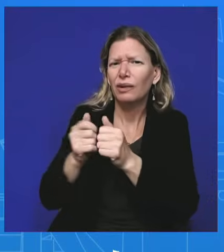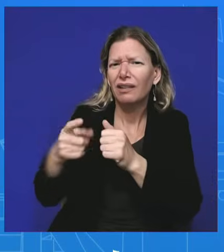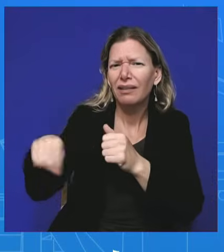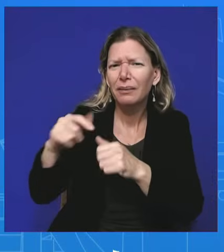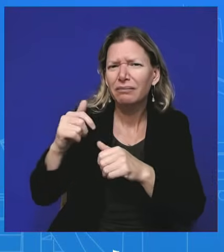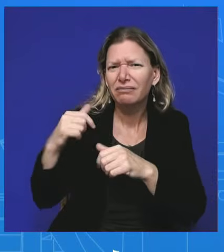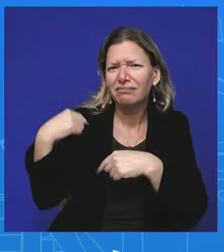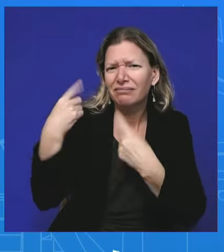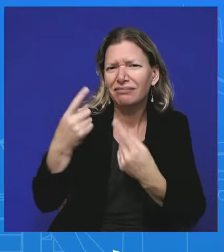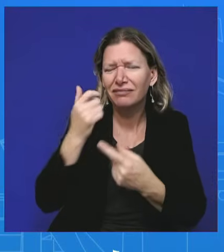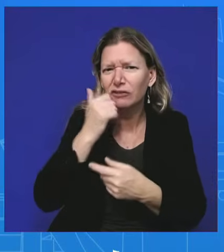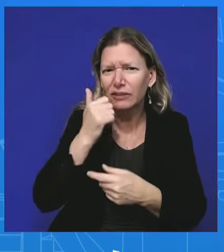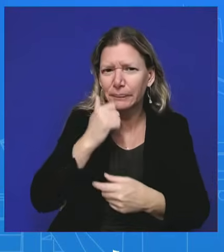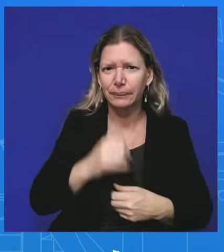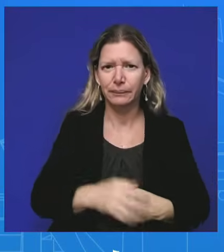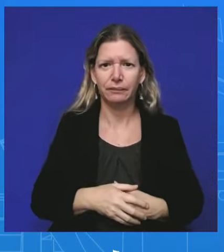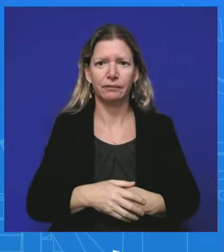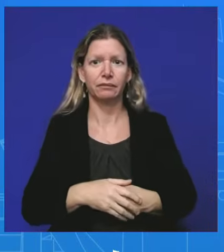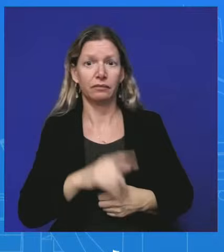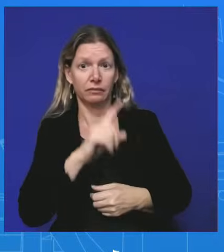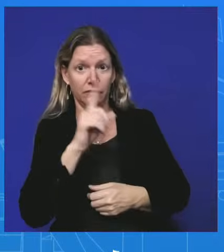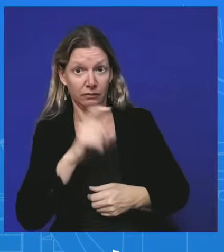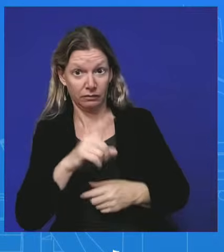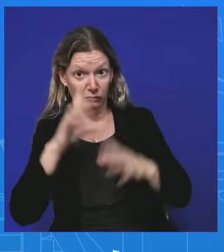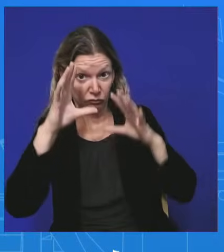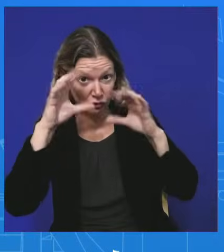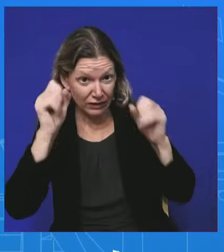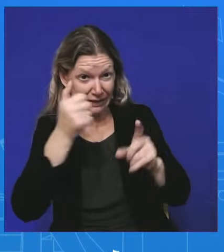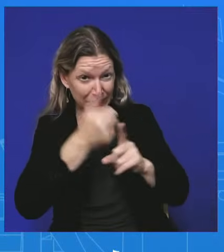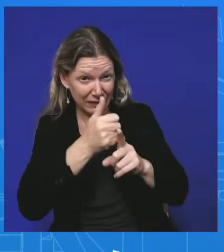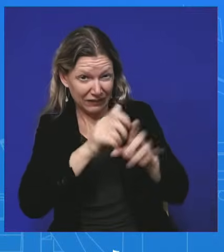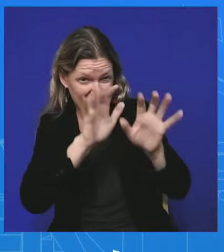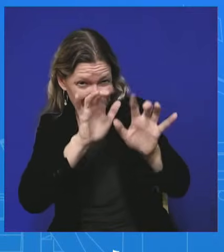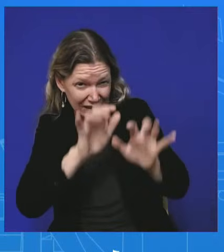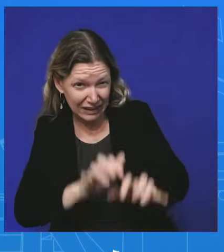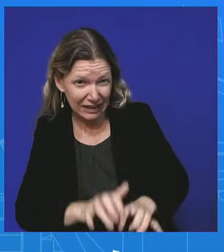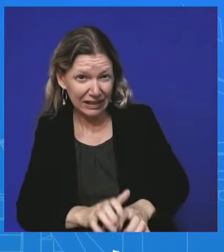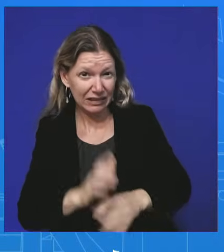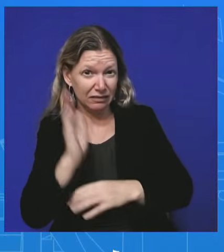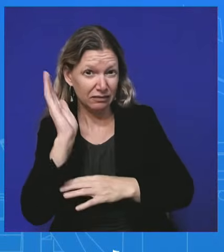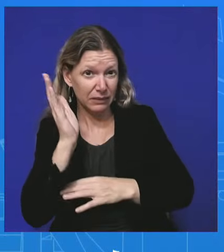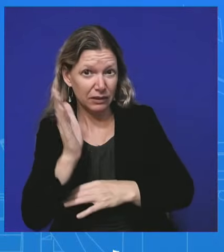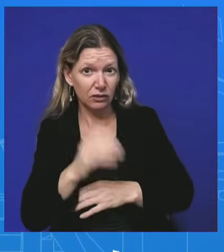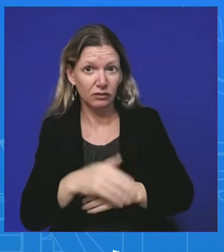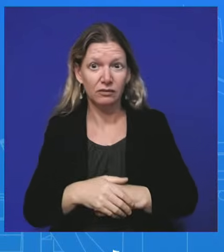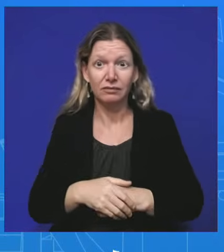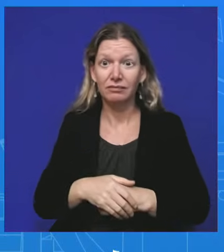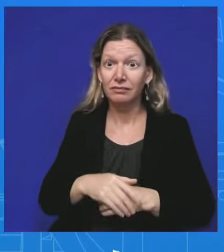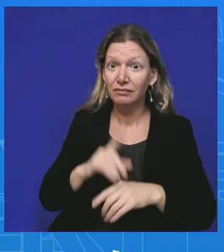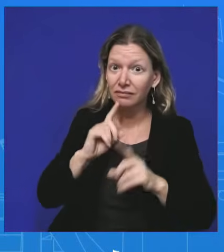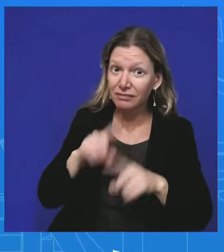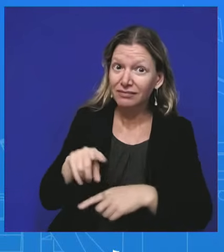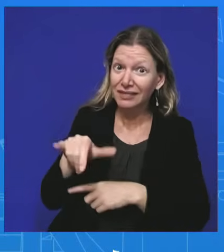Ms. Jean-Pierre: He's been diligently working on this and taking this very seriously and wants to, obviously, hit the right -- hit the right tone, meet the moment.